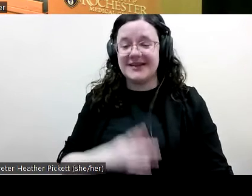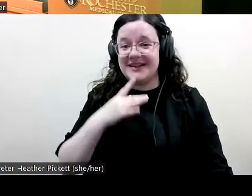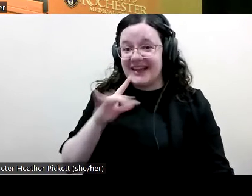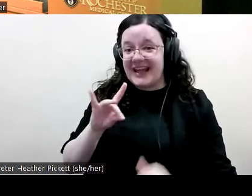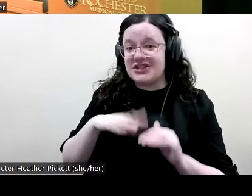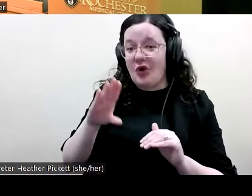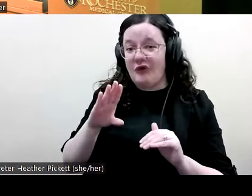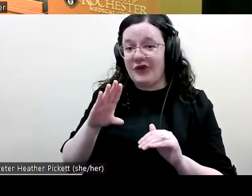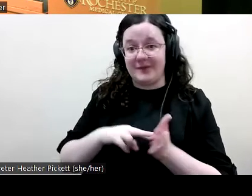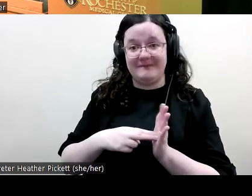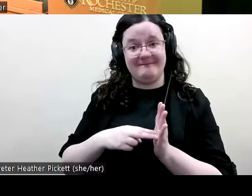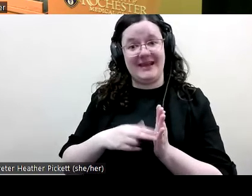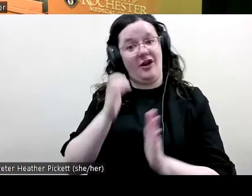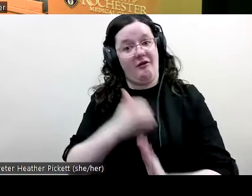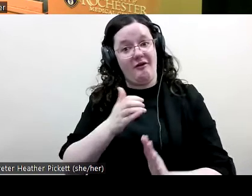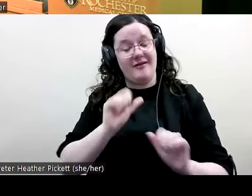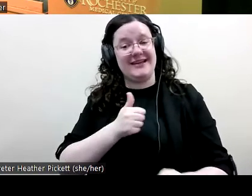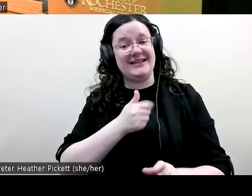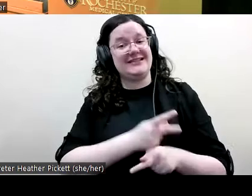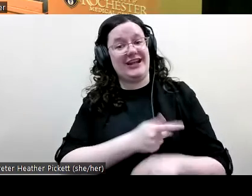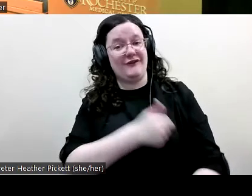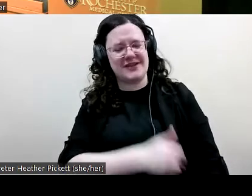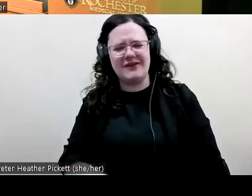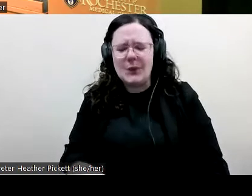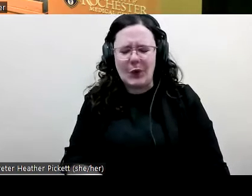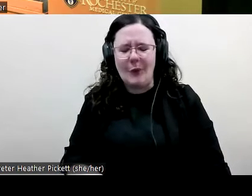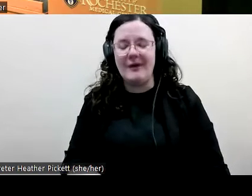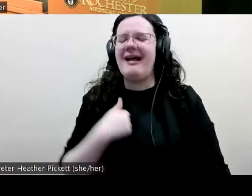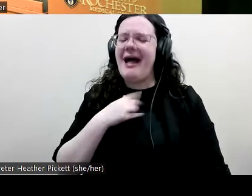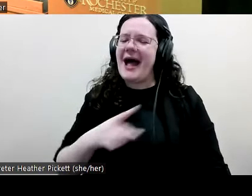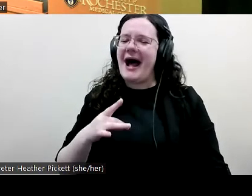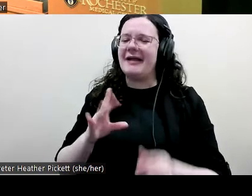um and I always like to say that 26 is the new 18 anyway um and so you know we need to really